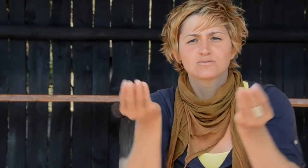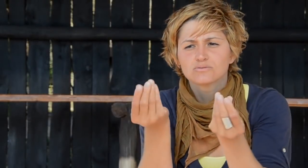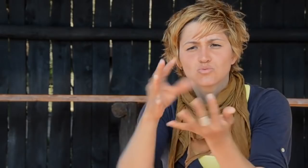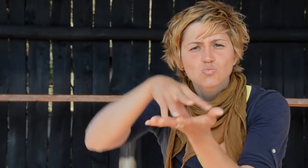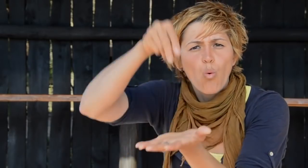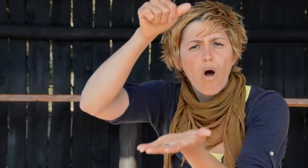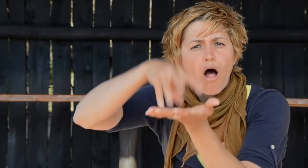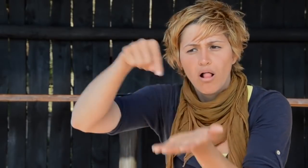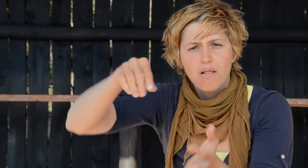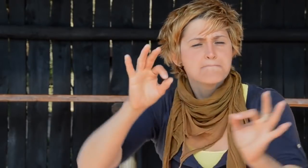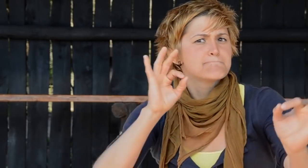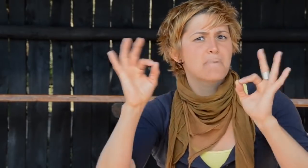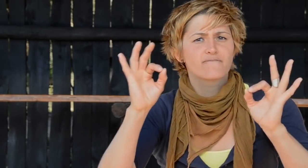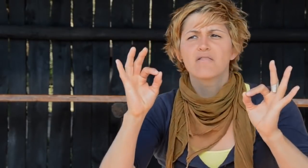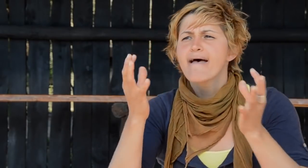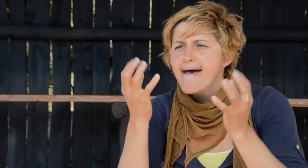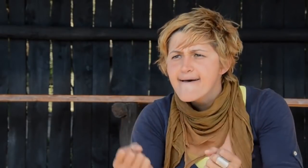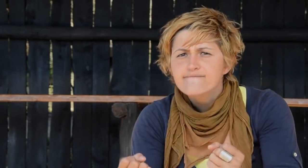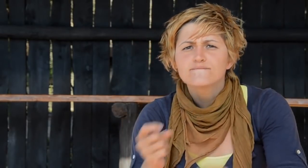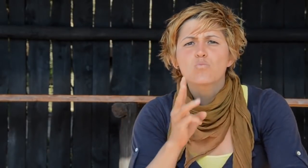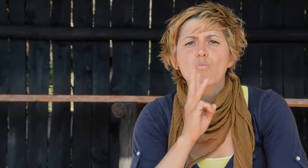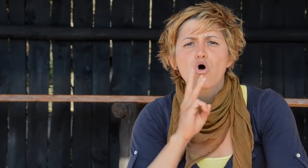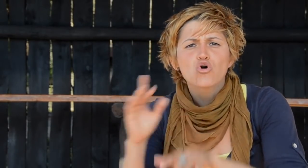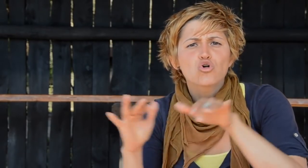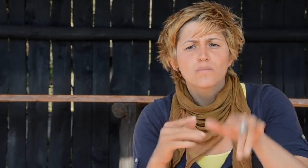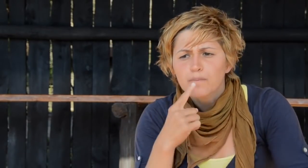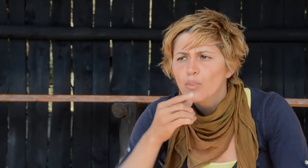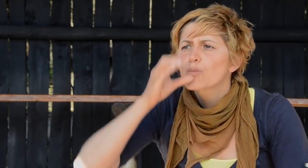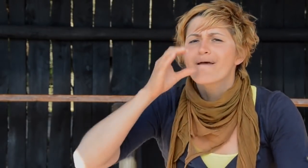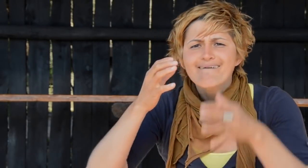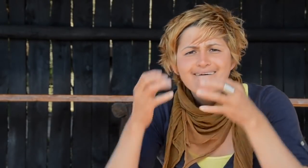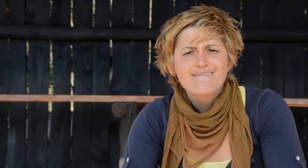The land consists of good soil, there is access to water and the dry climate is